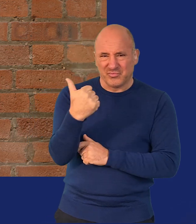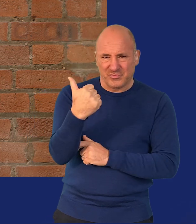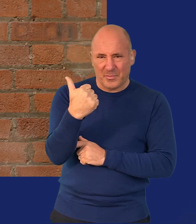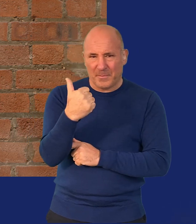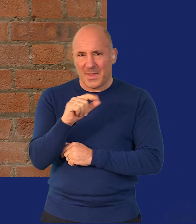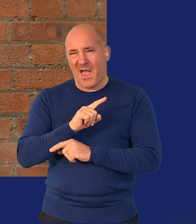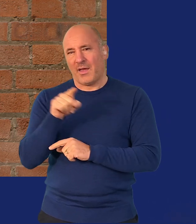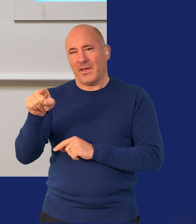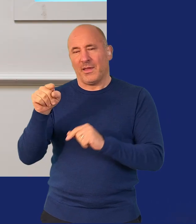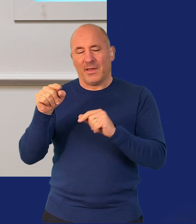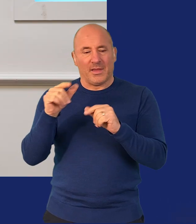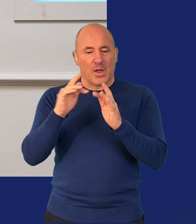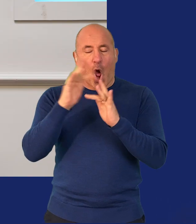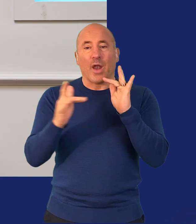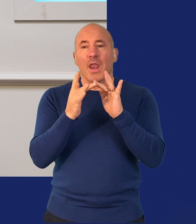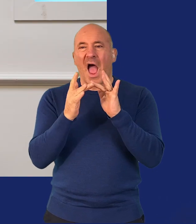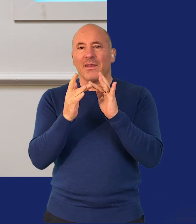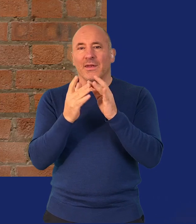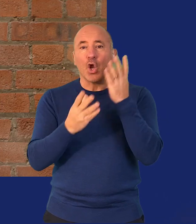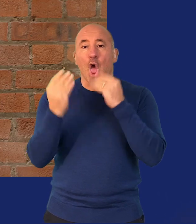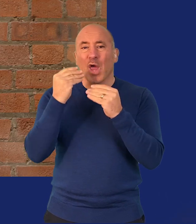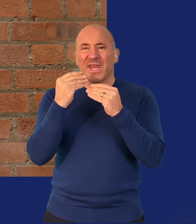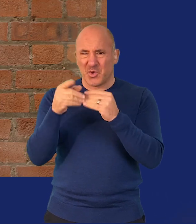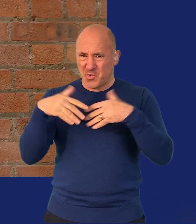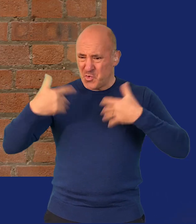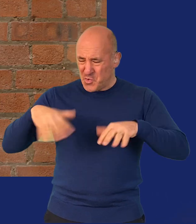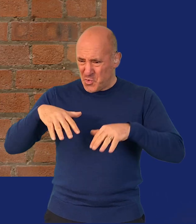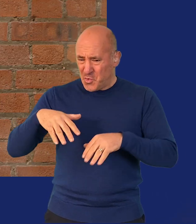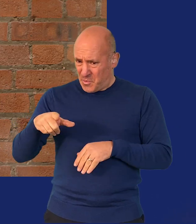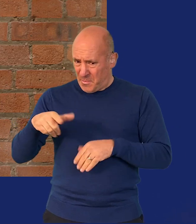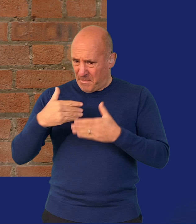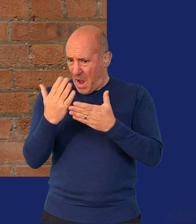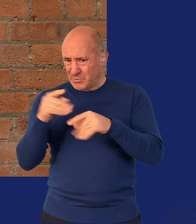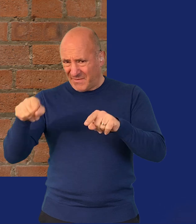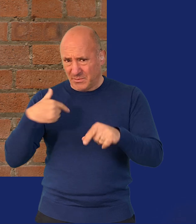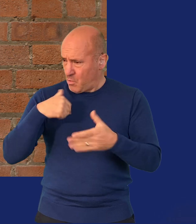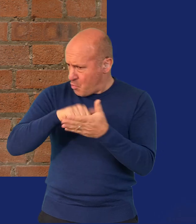If e- learning is a big part of that, and it's not accessible, and it's not